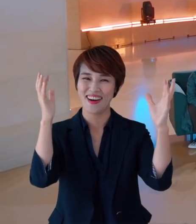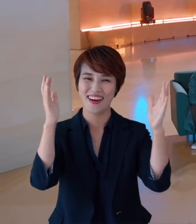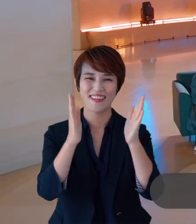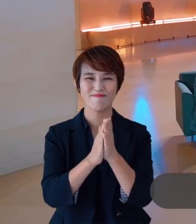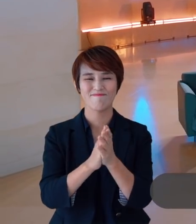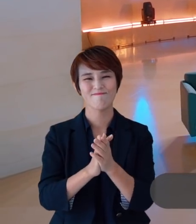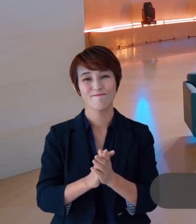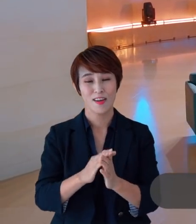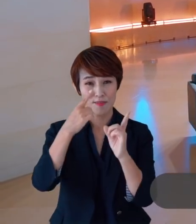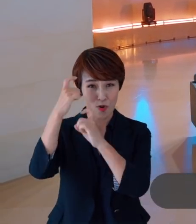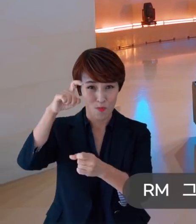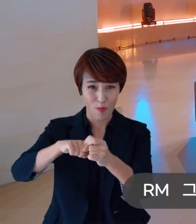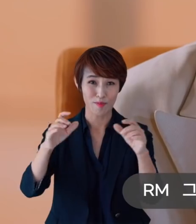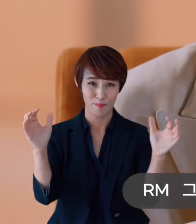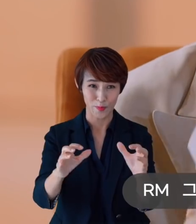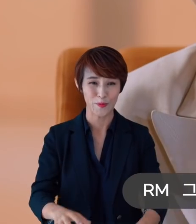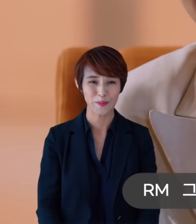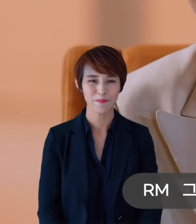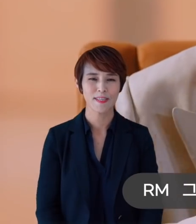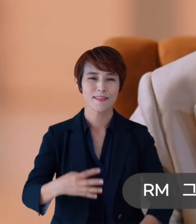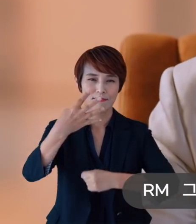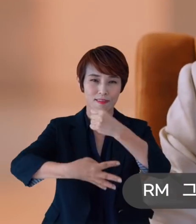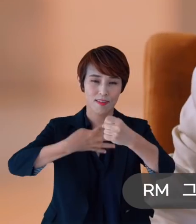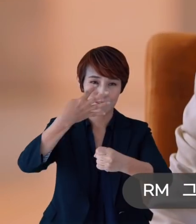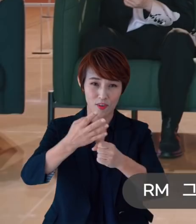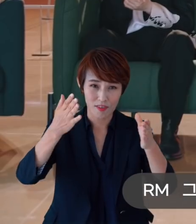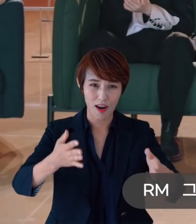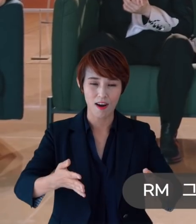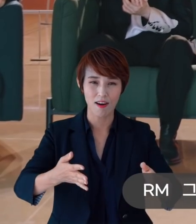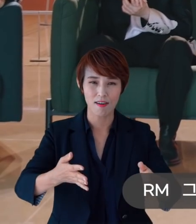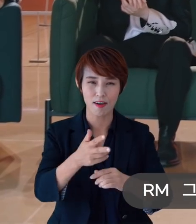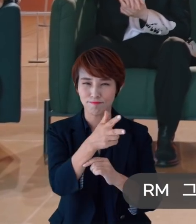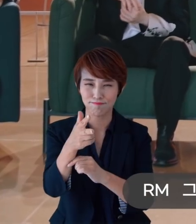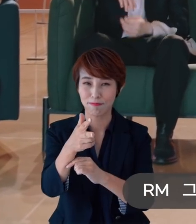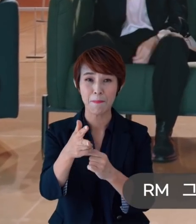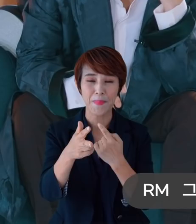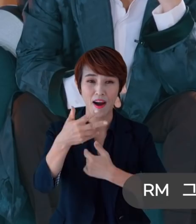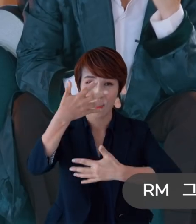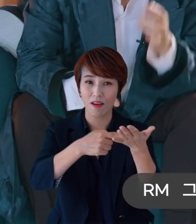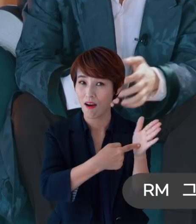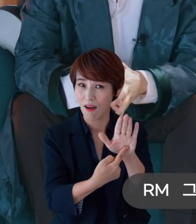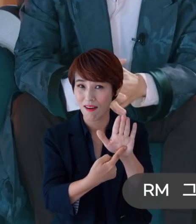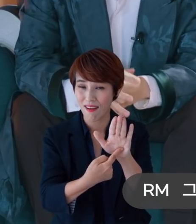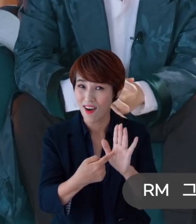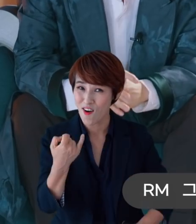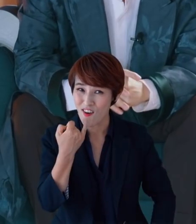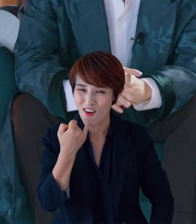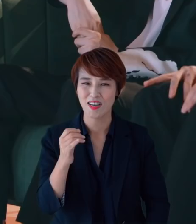So, we’ve gathered to celebrate our 5th year, but before we start, let’s take a look at all the PR videos we’ve shot over the last four years.